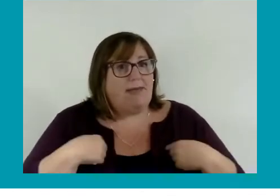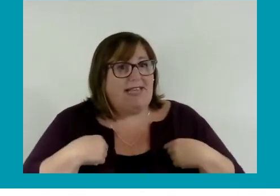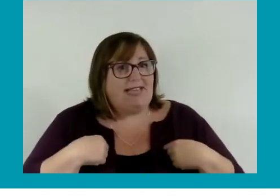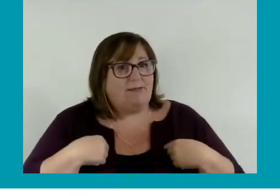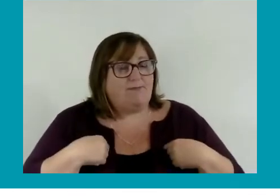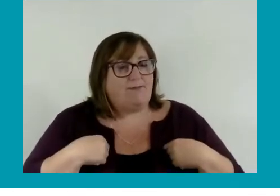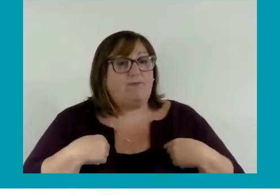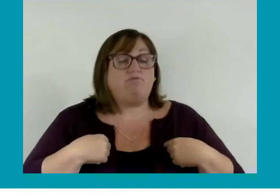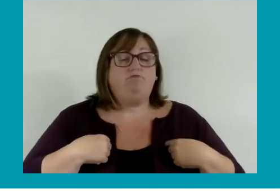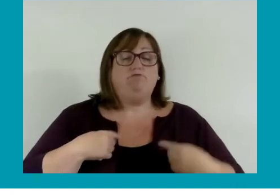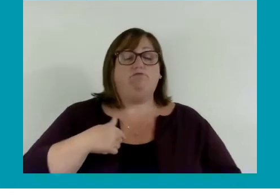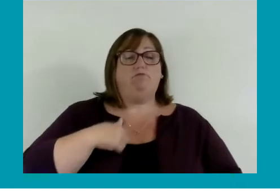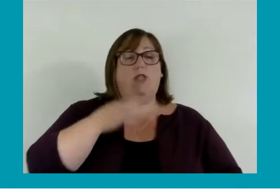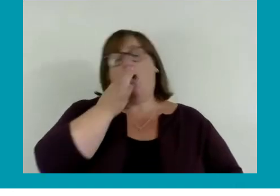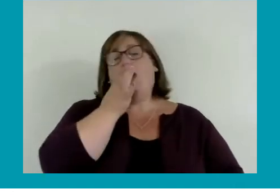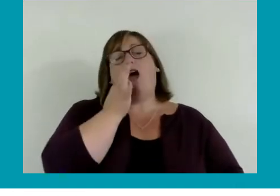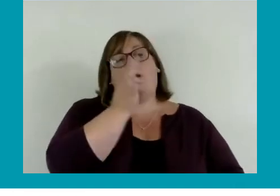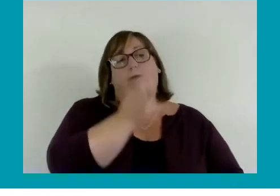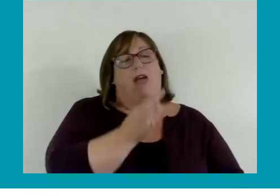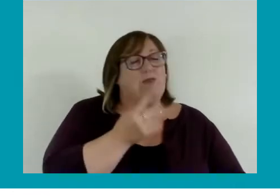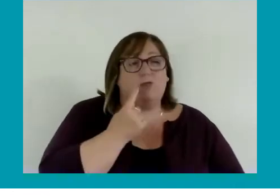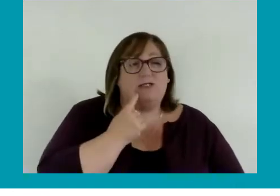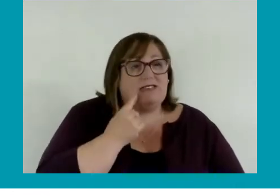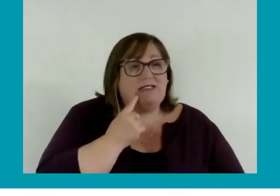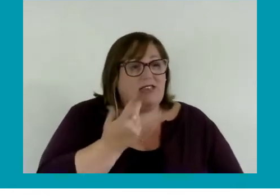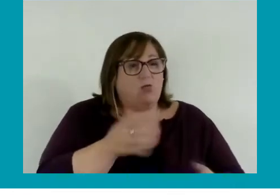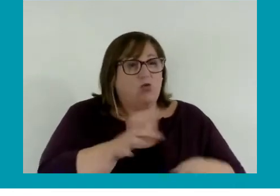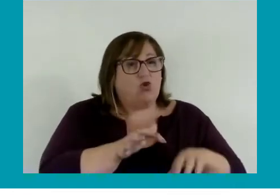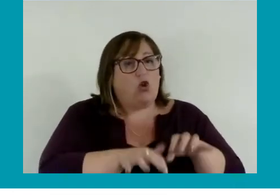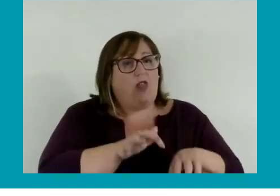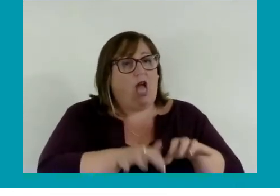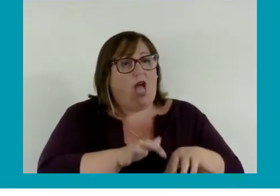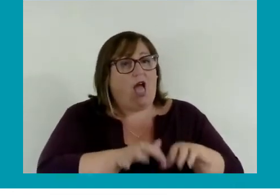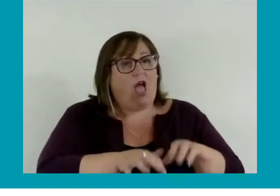it was quite easy for me online because it was all question and answer and then i got a little